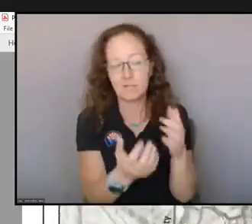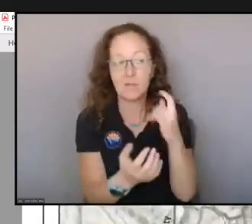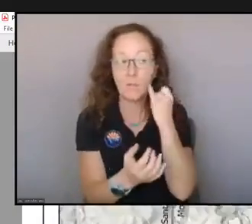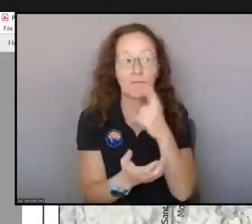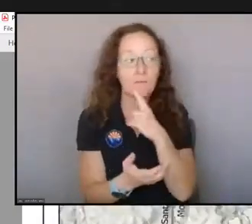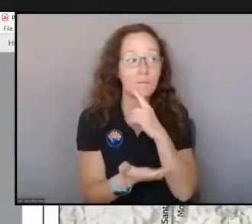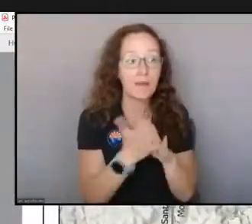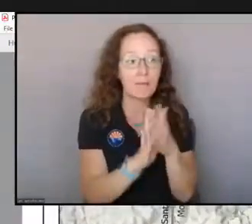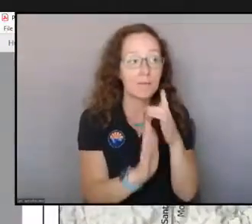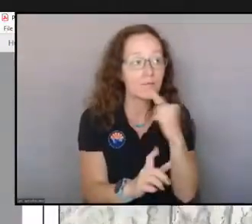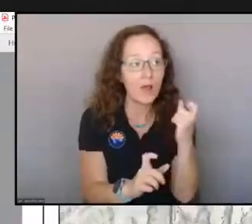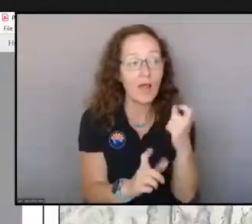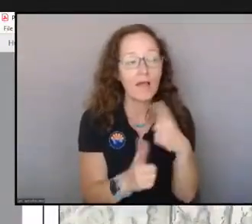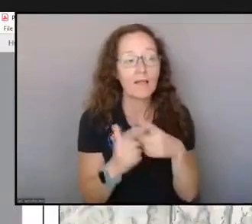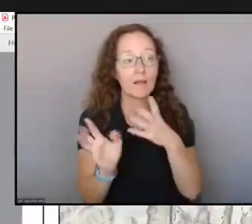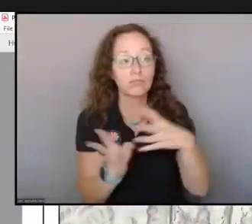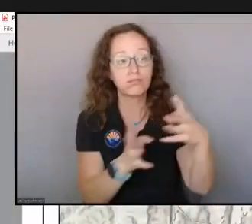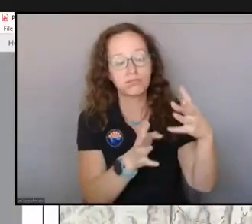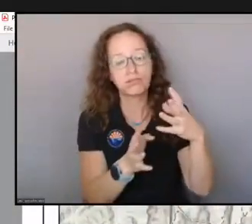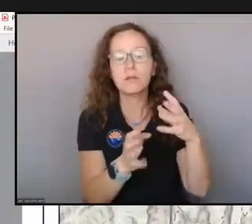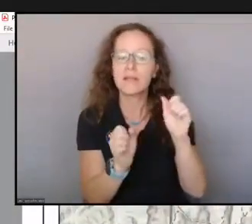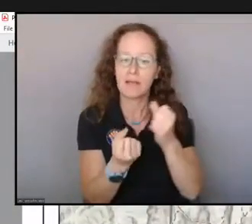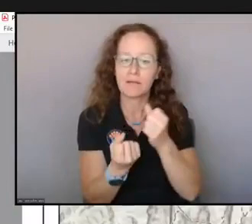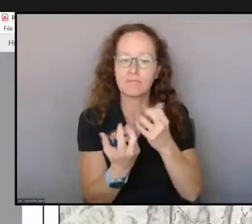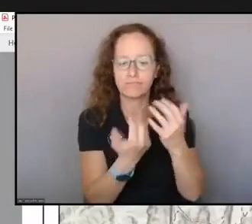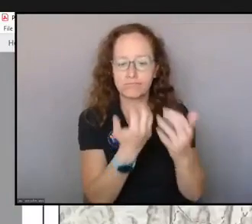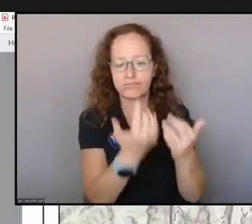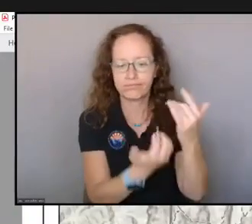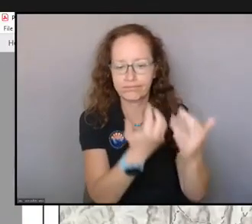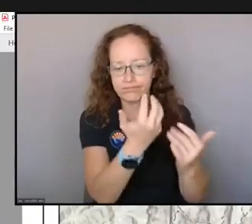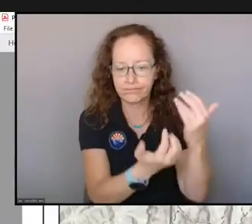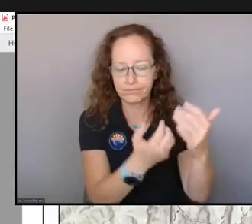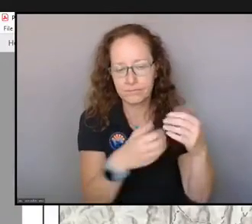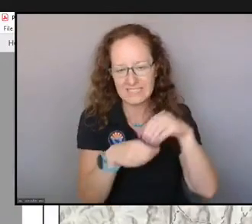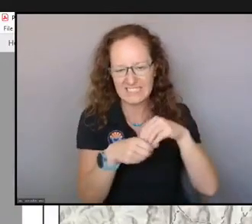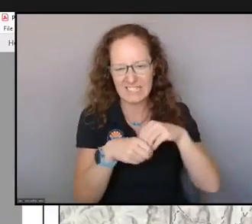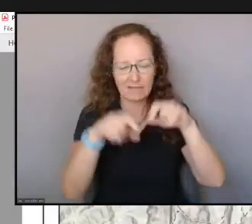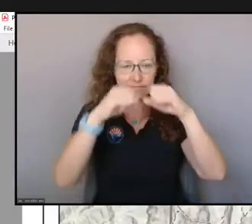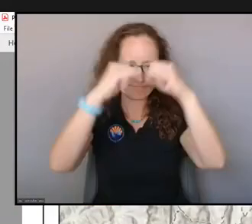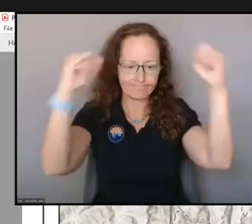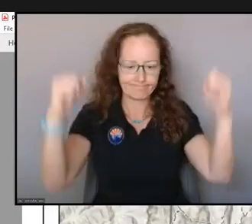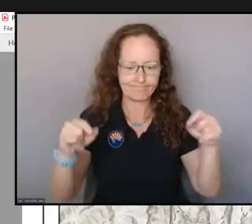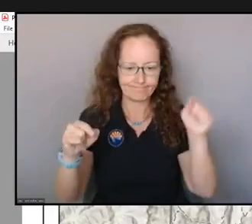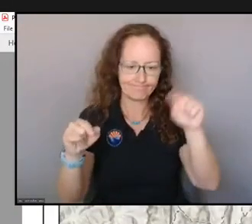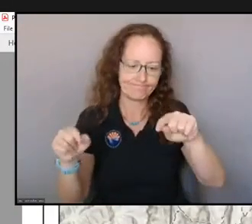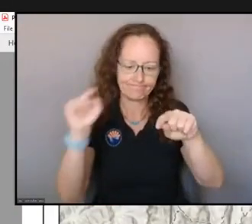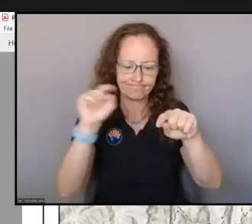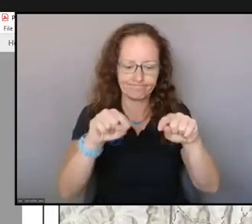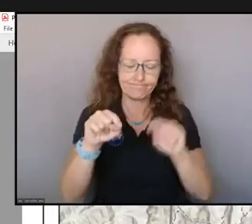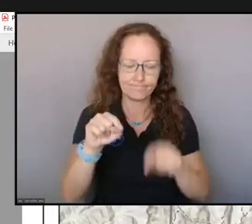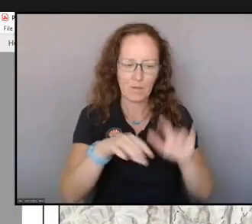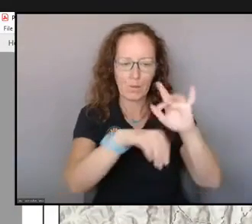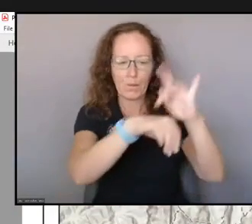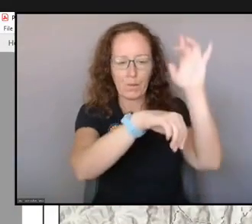SO JUST BE AWARE, YOU'LL PROBABLY STILL SEE INTERIOR SMOKE AS THE POCKETS BURN OUT.